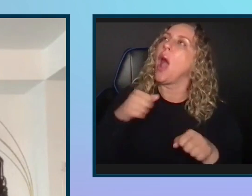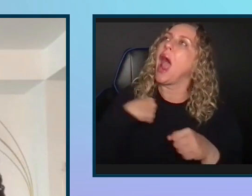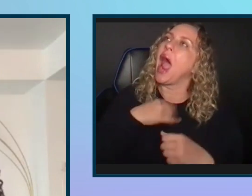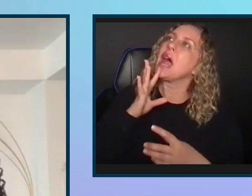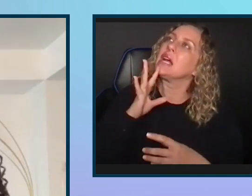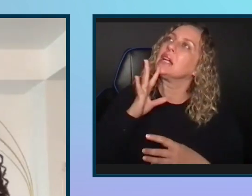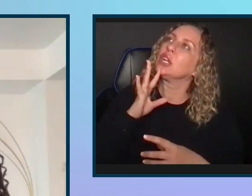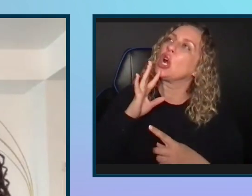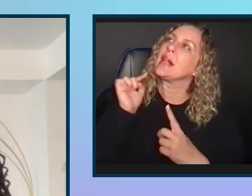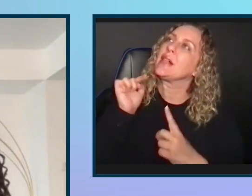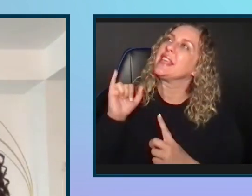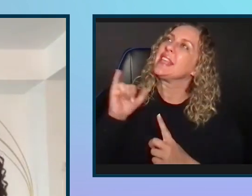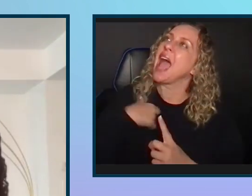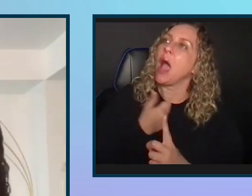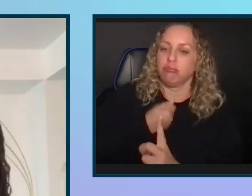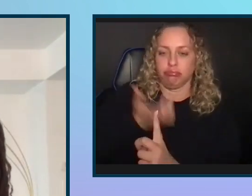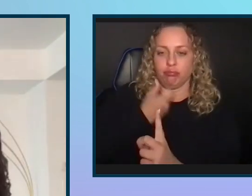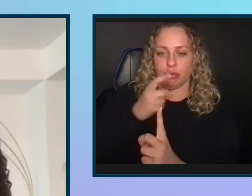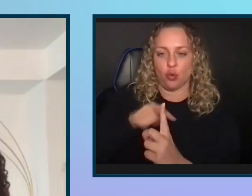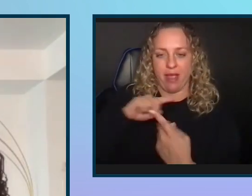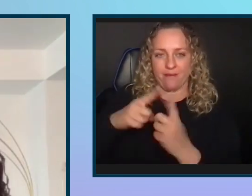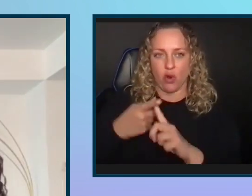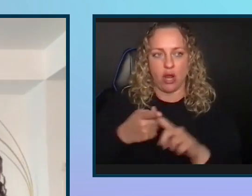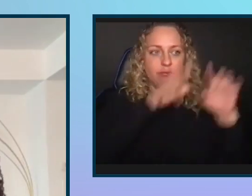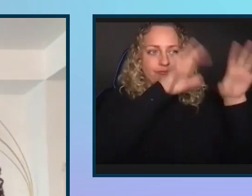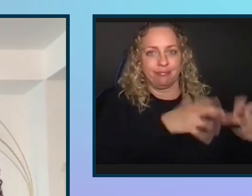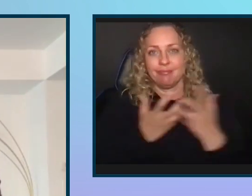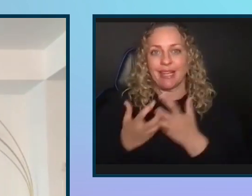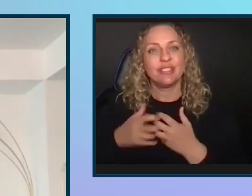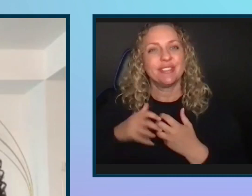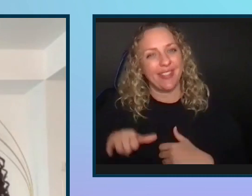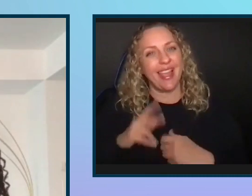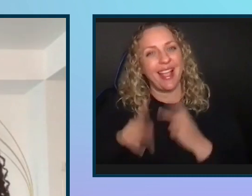sounds like natural language is a great place to start, but there are also programs online